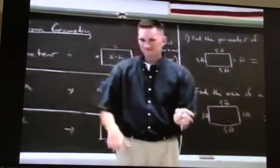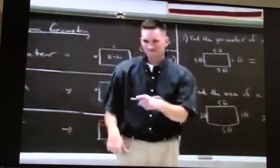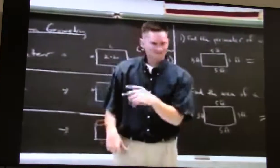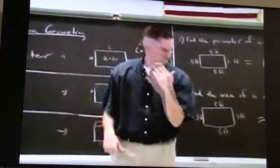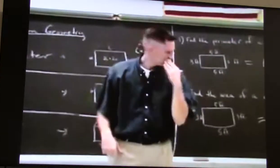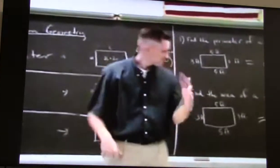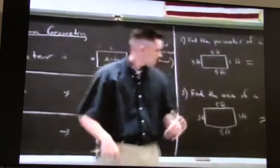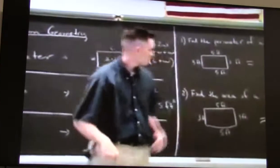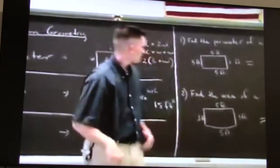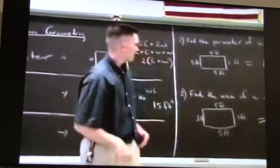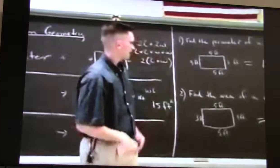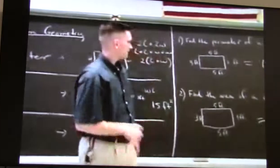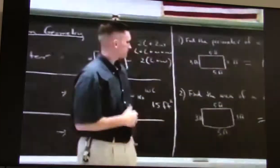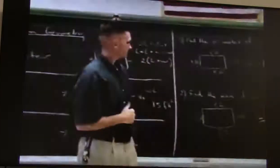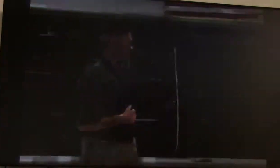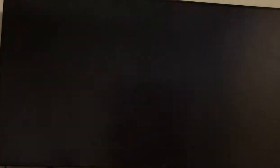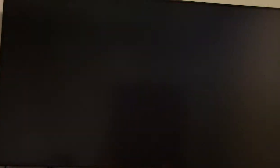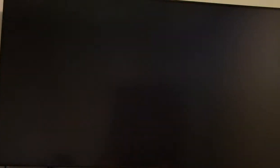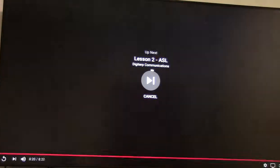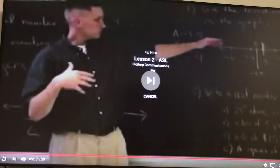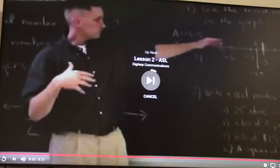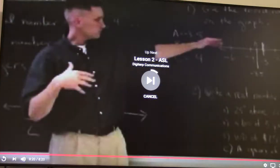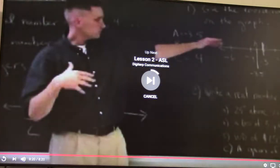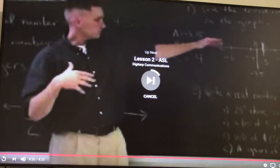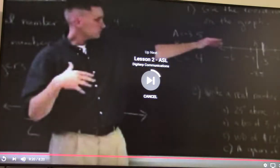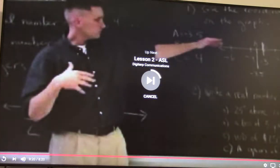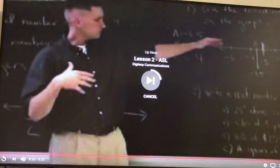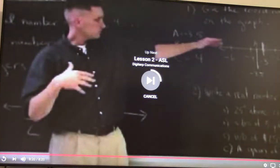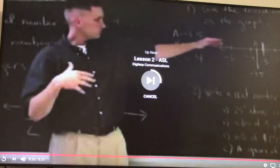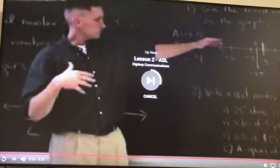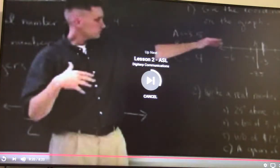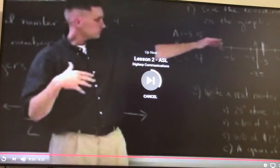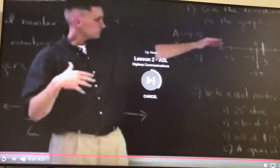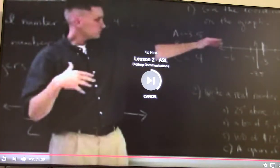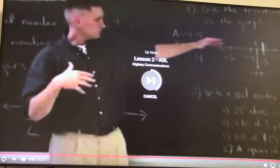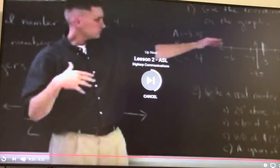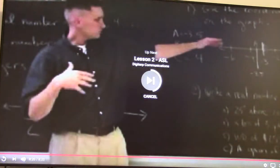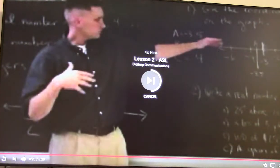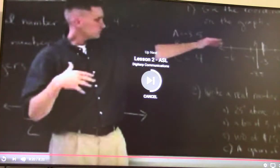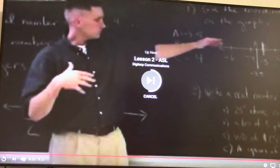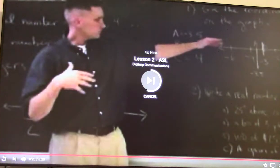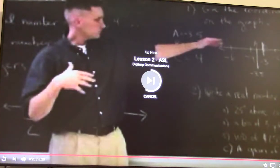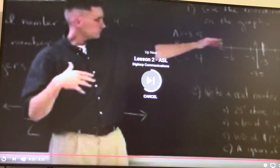So thats good thank you. Did some awesome work thank you.